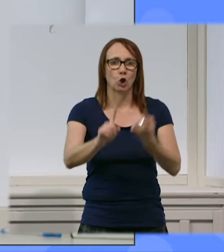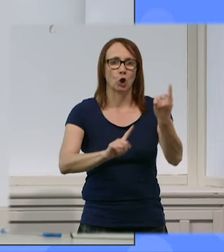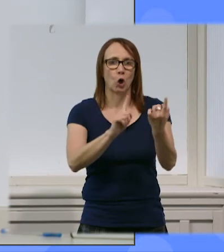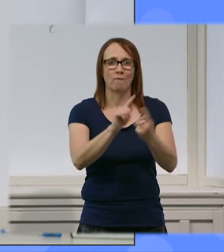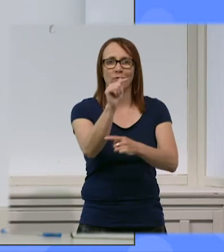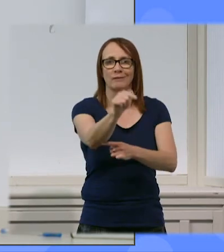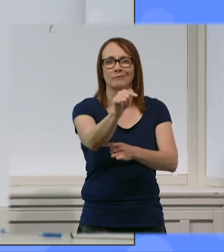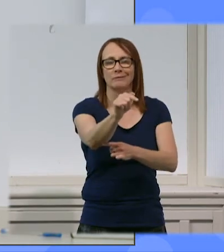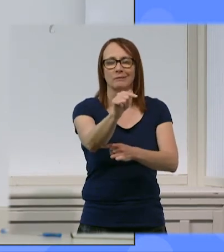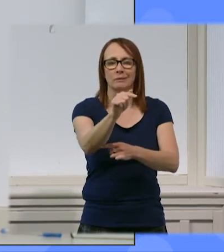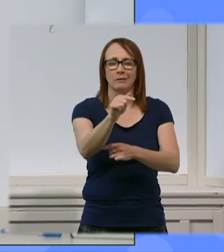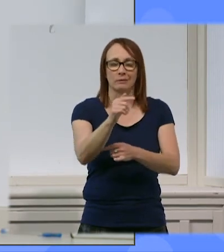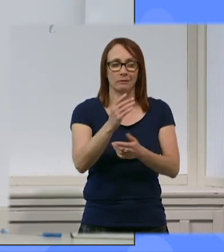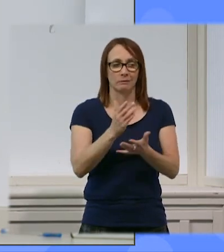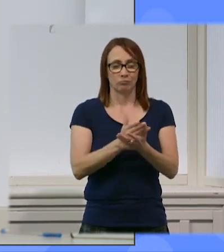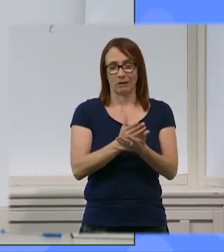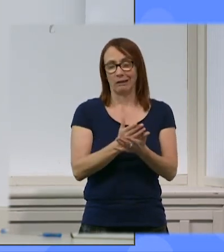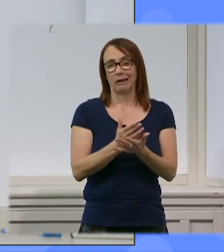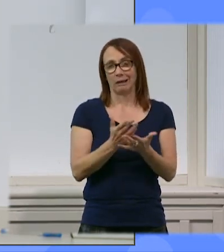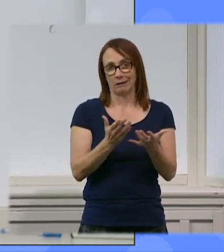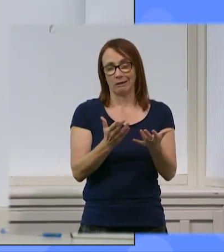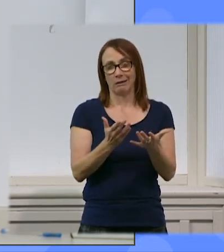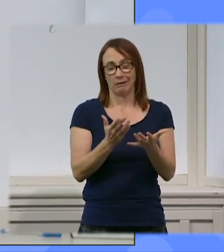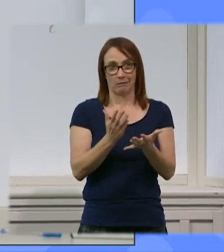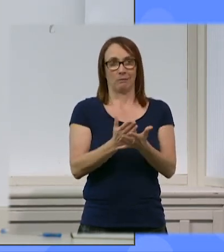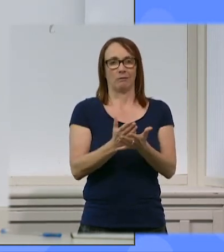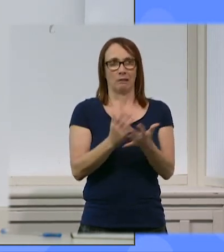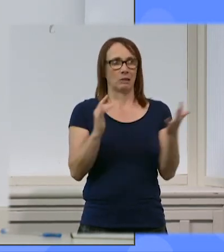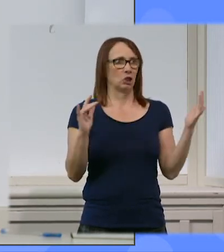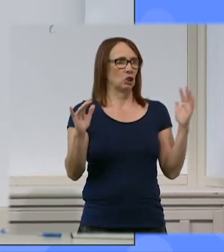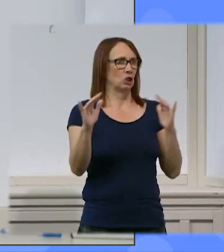it's perhaps not surprising because it's very much in the ether and I think it's